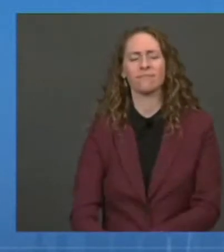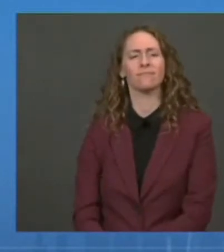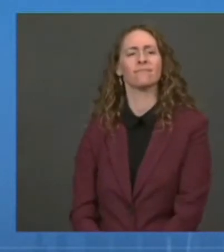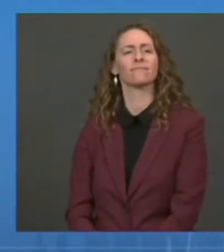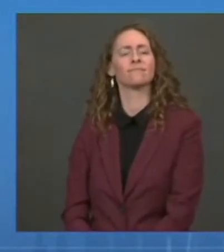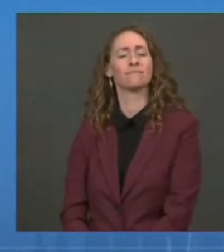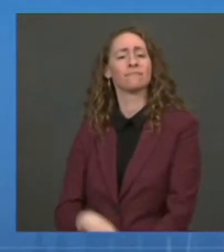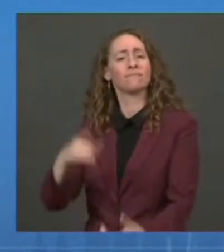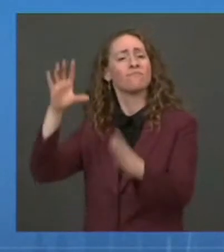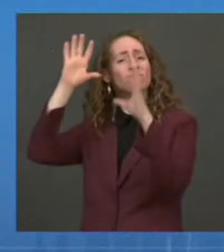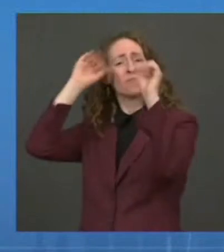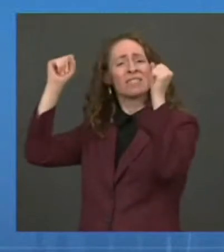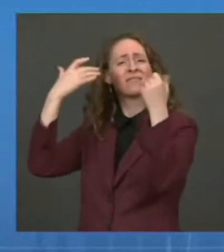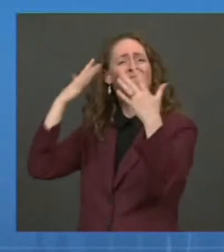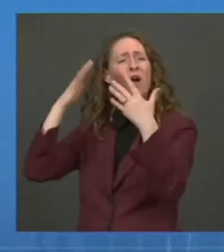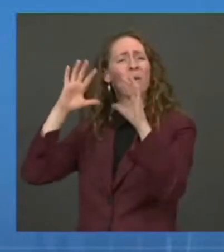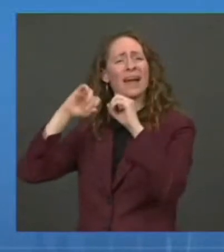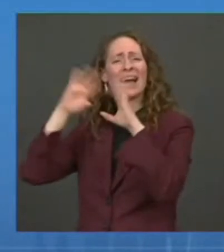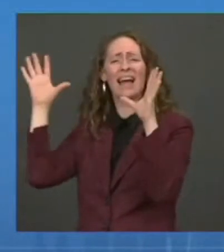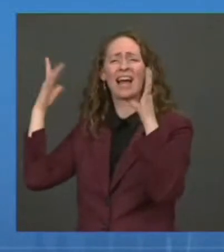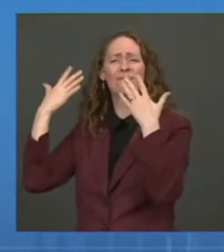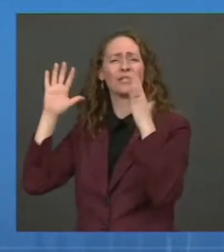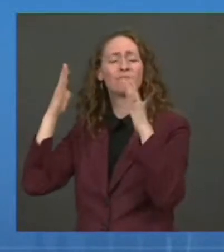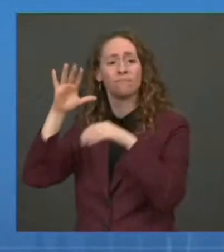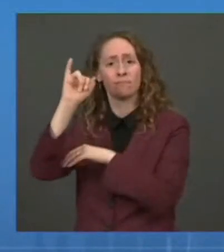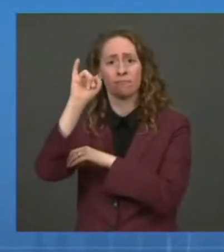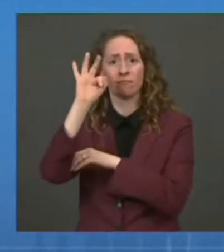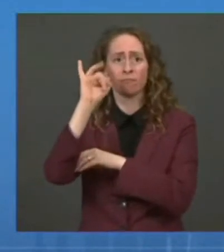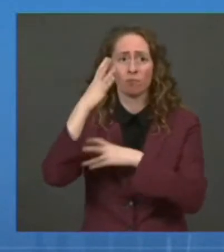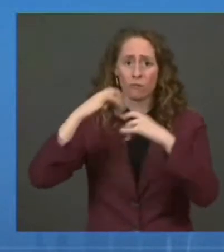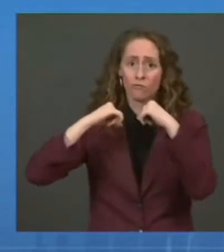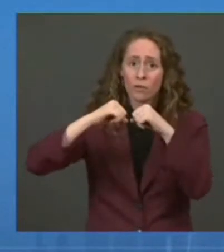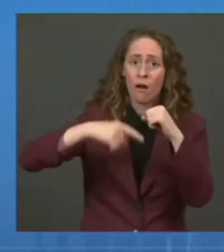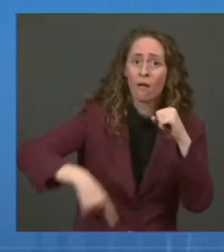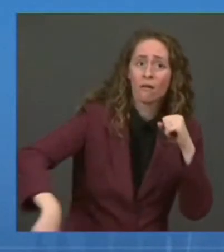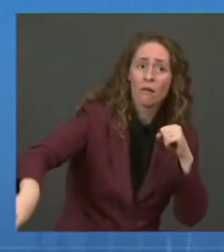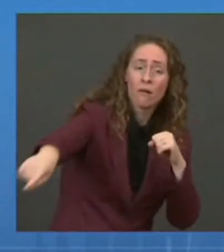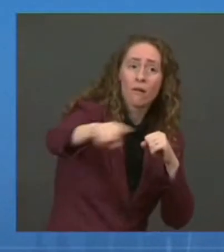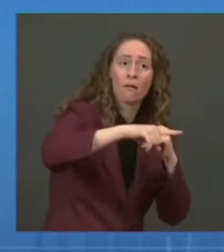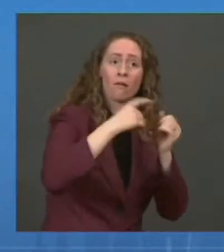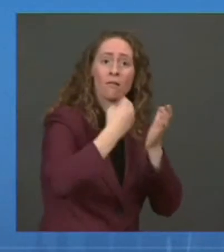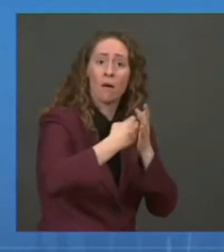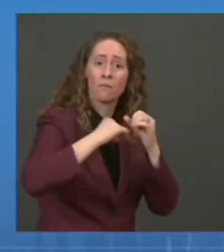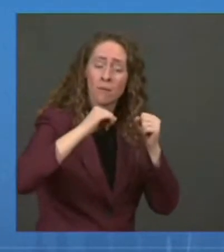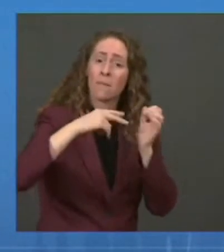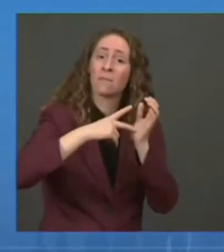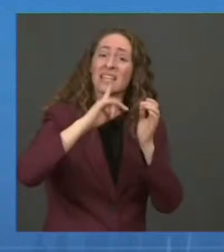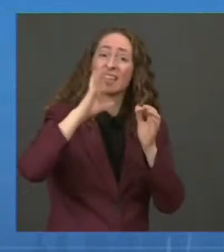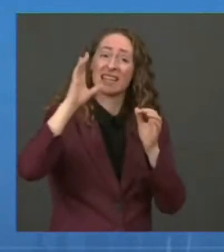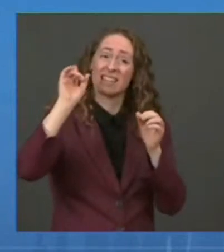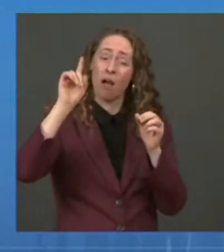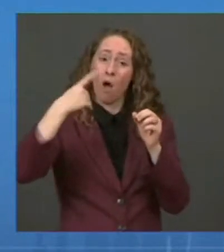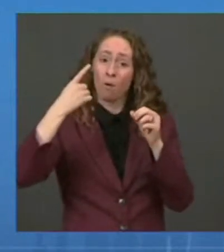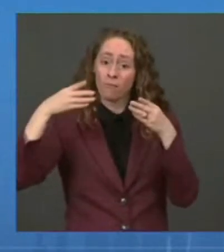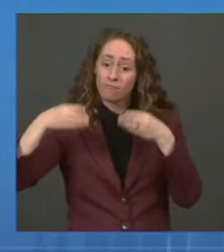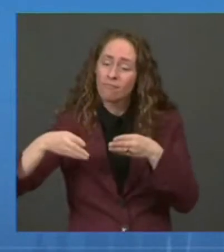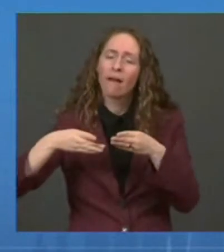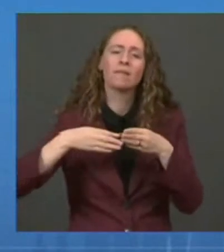REST OF THE WORLD. THE PRESIDENT HAS BEEN CLEAR FROM THE START TO PROTECT OUR AMERICAN PEOPLE AND OUR ECONOMY